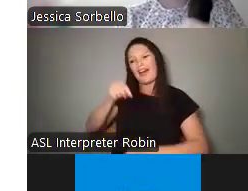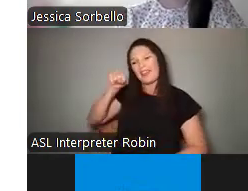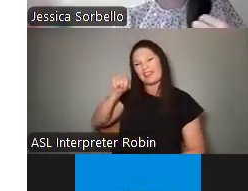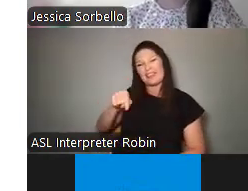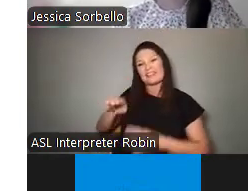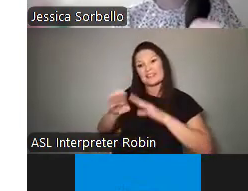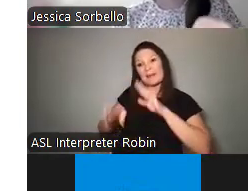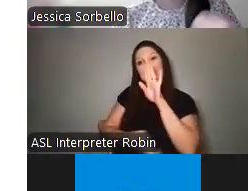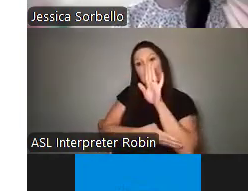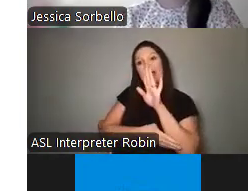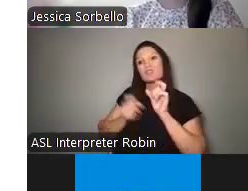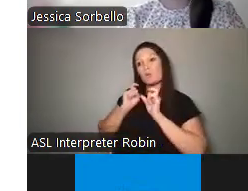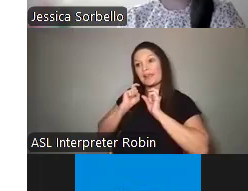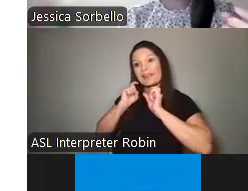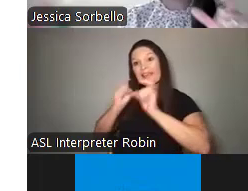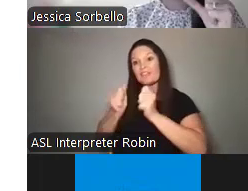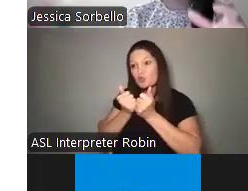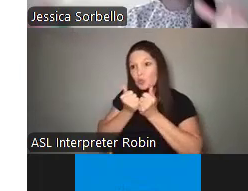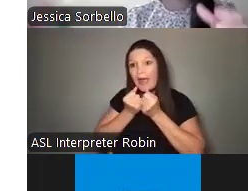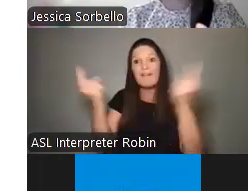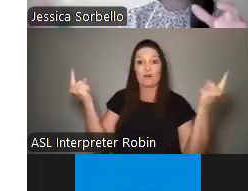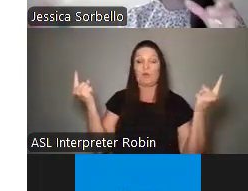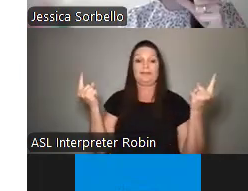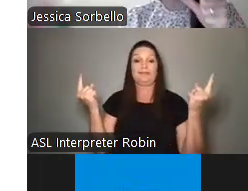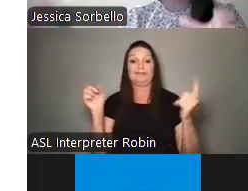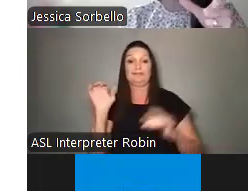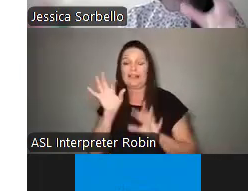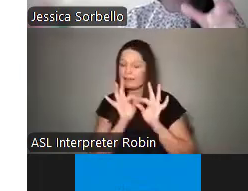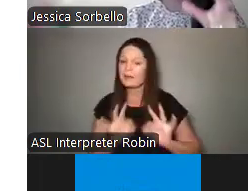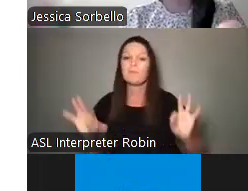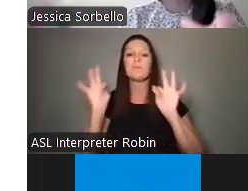. Even though you might know you are providing it to